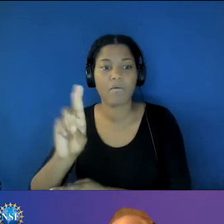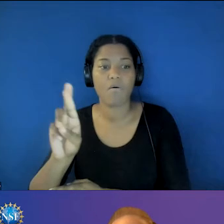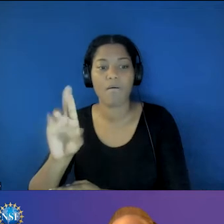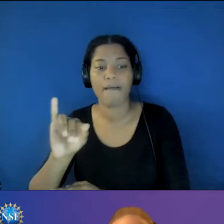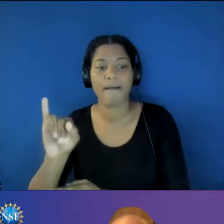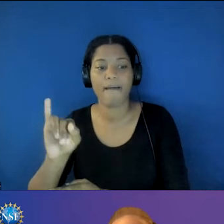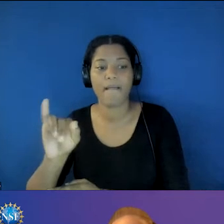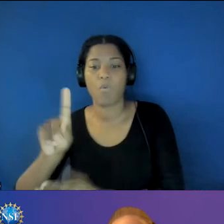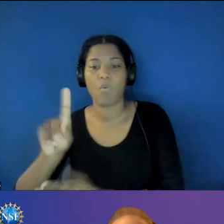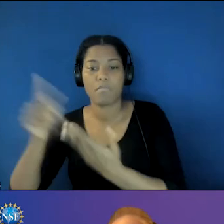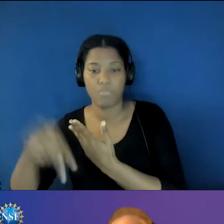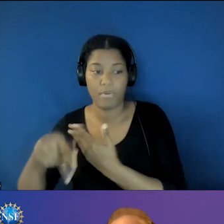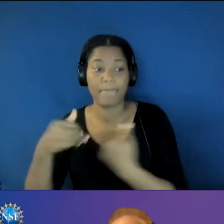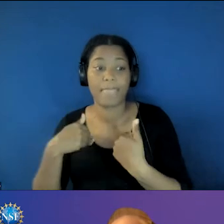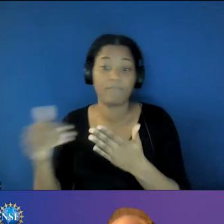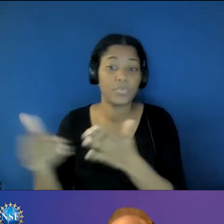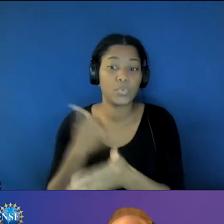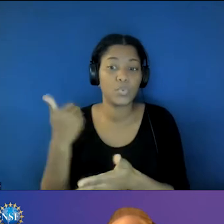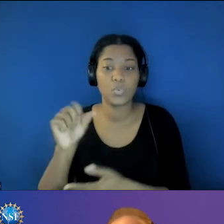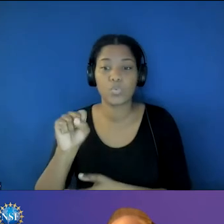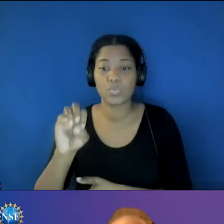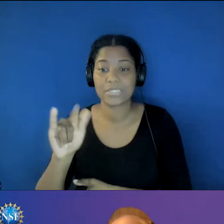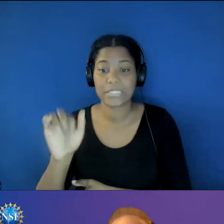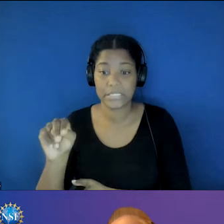There's a new solicitation that just came out not too long ago,